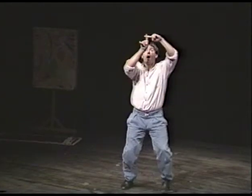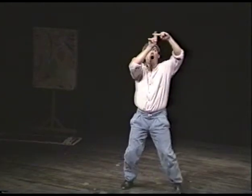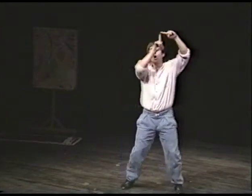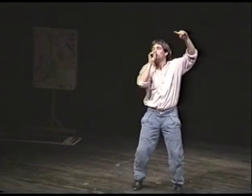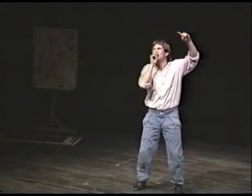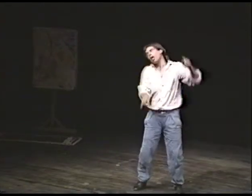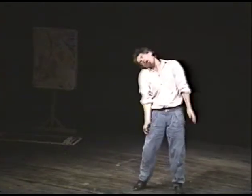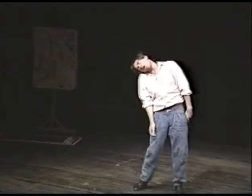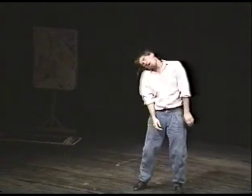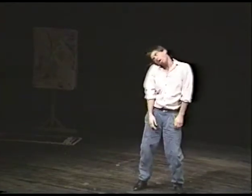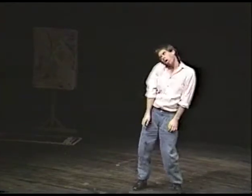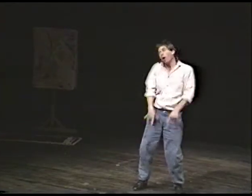Hooked chickens.